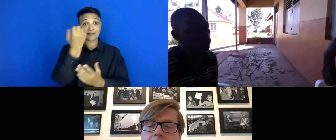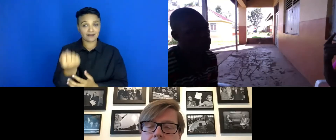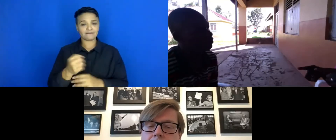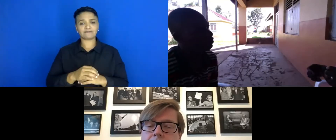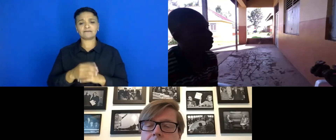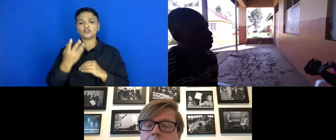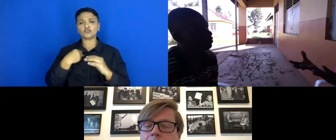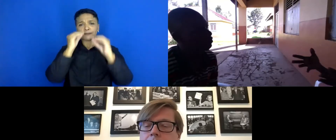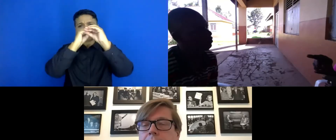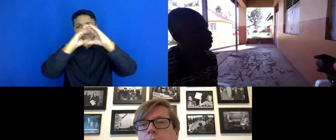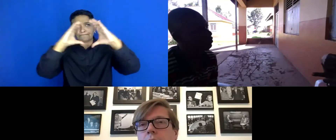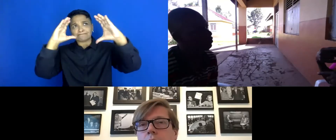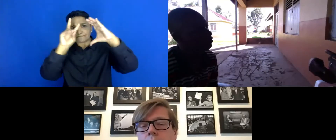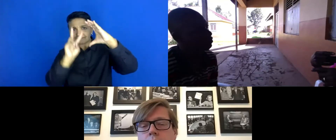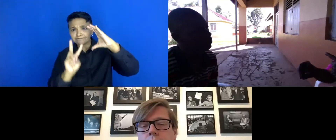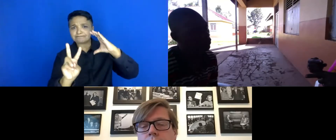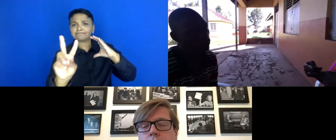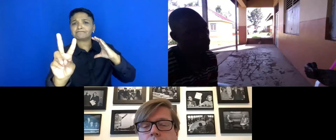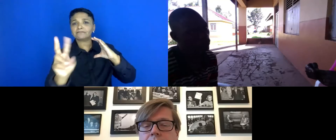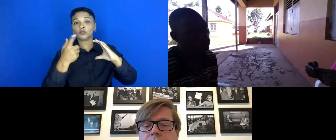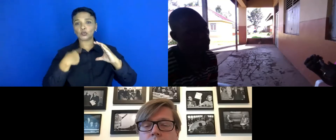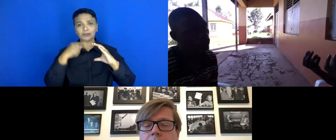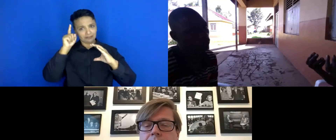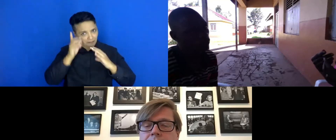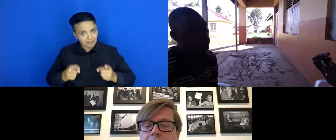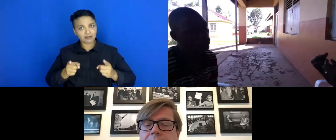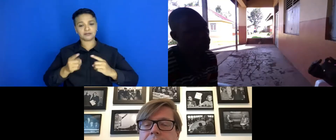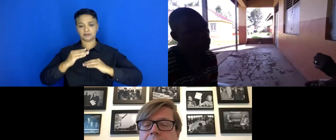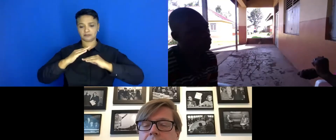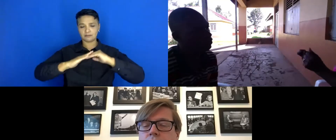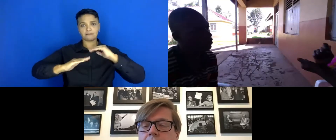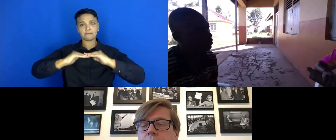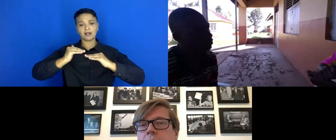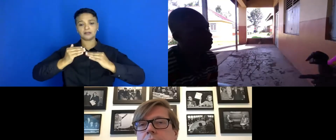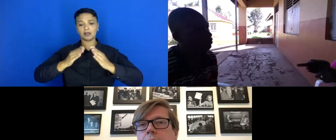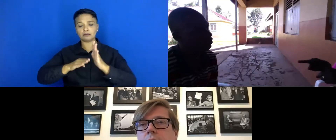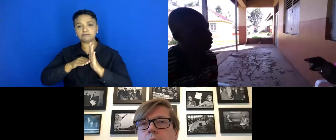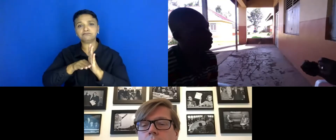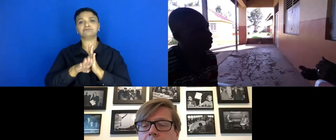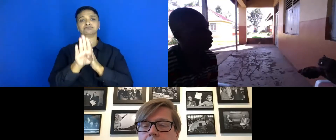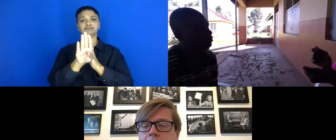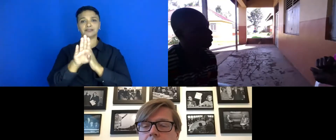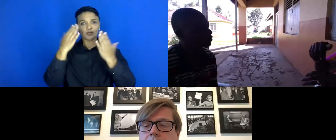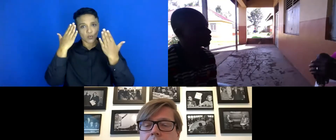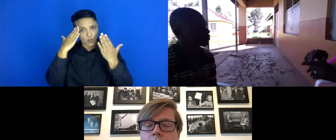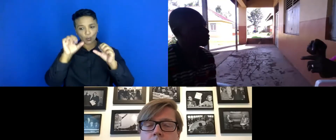that building back better calls for transformative and systemic changes to the ways the global